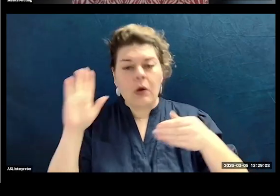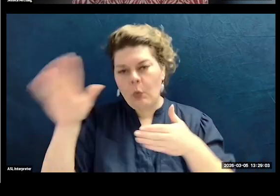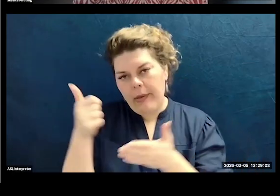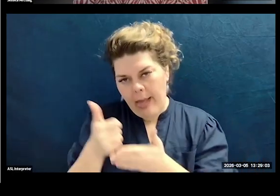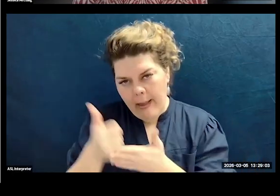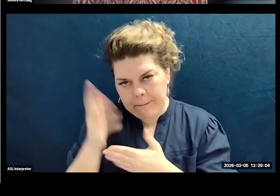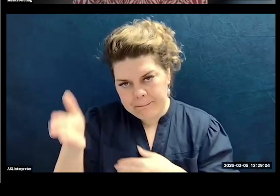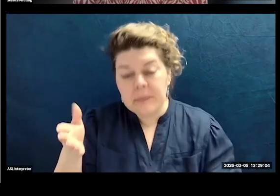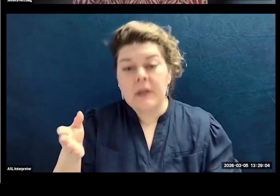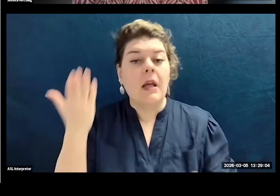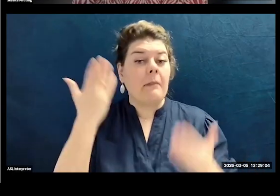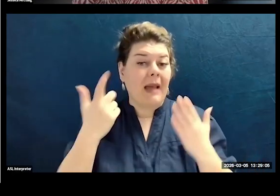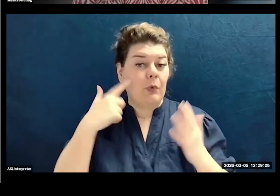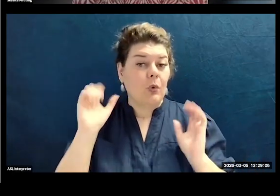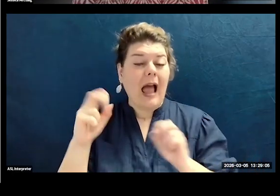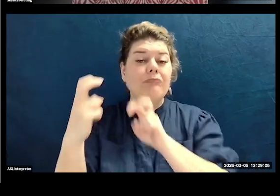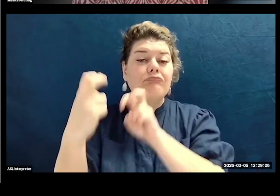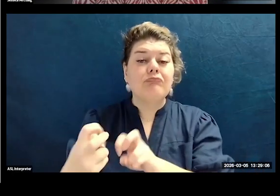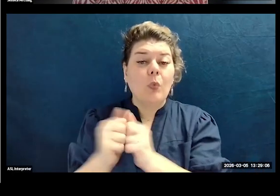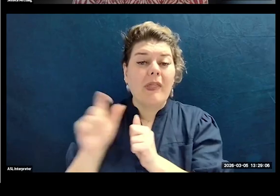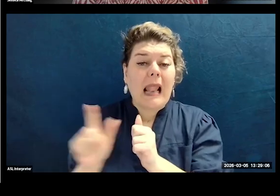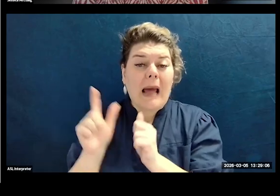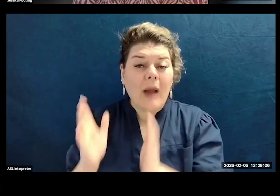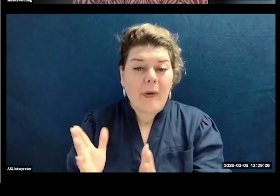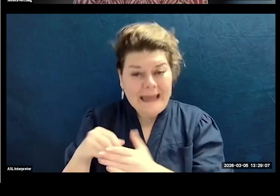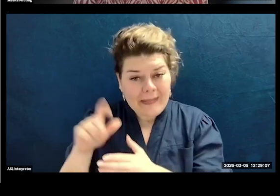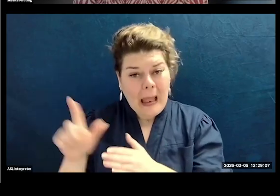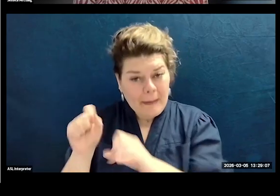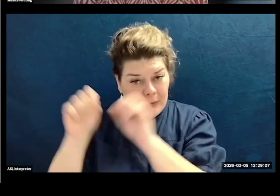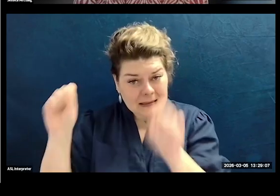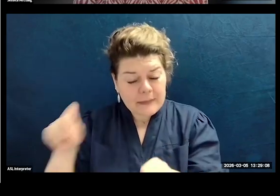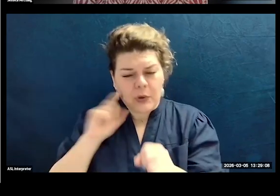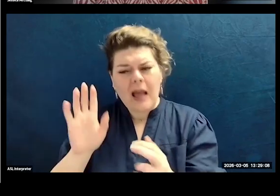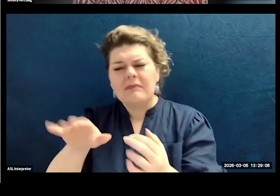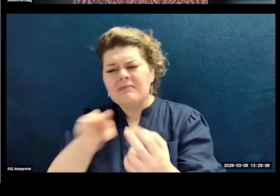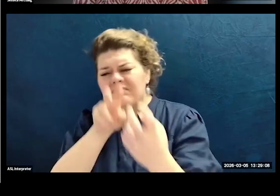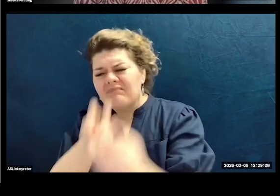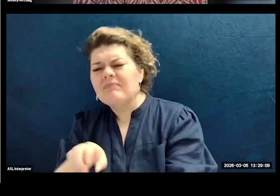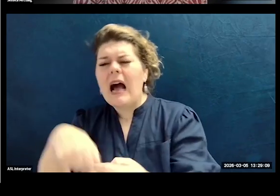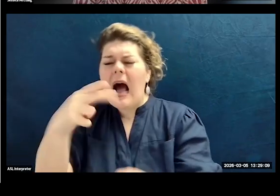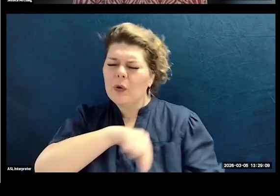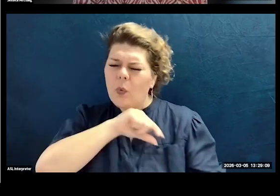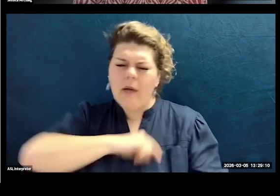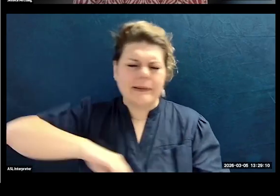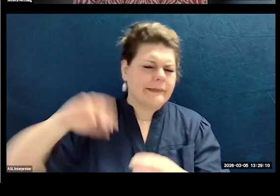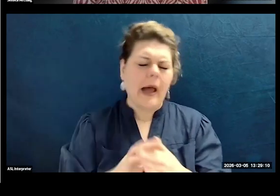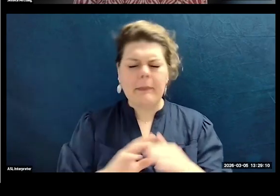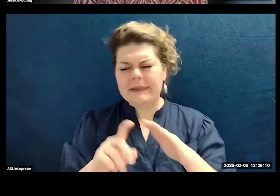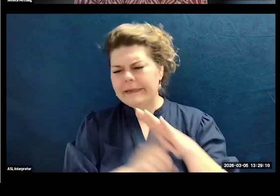You may wanna consult with the librarians at the library system to ask for a high-quality scan of the physical content to make sure